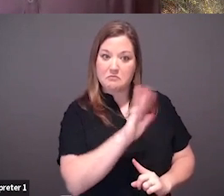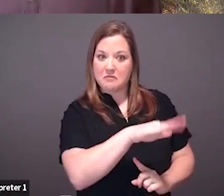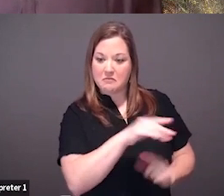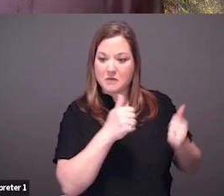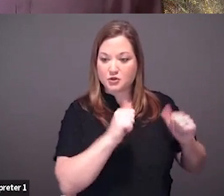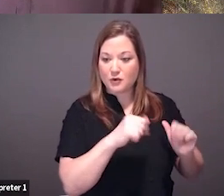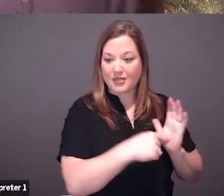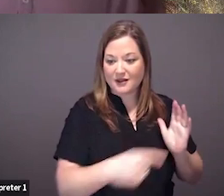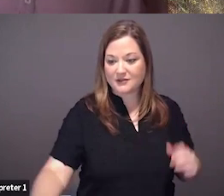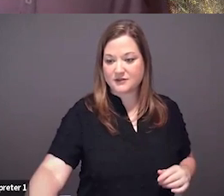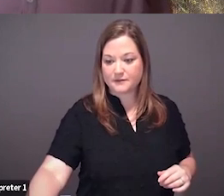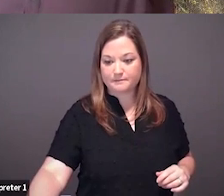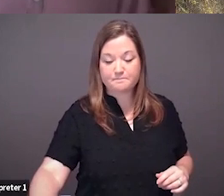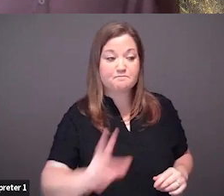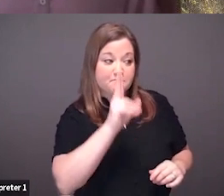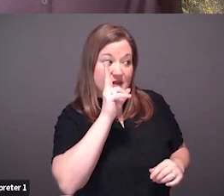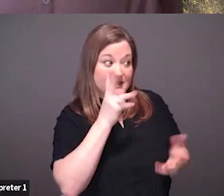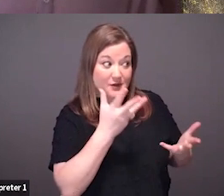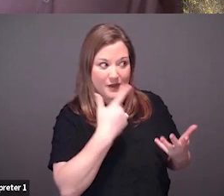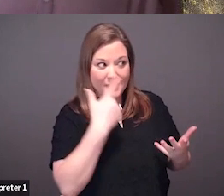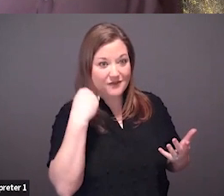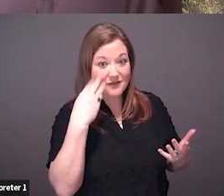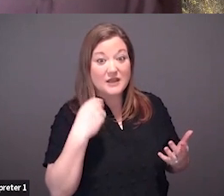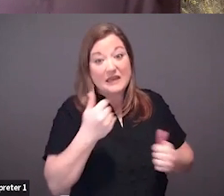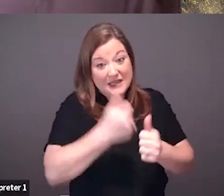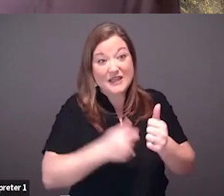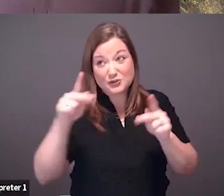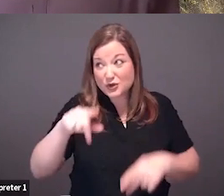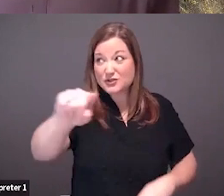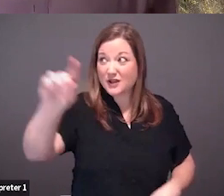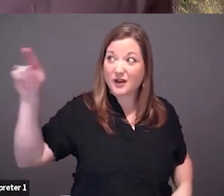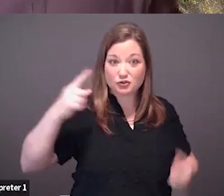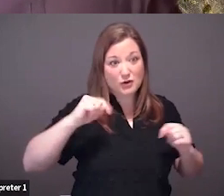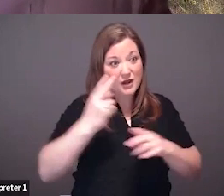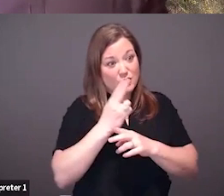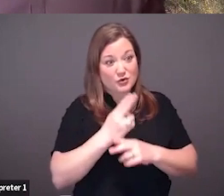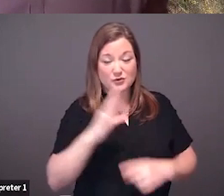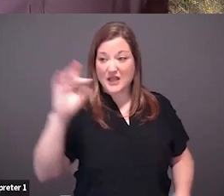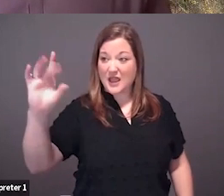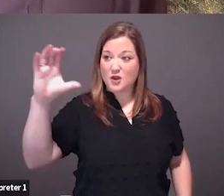see what it's like for each and every individual out there trying to-- We've got about 800,000 active installs.